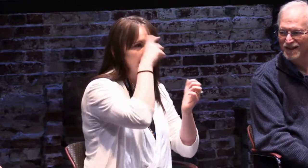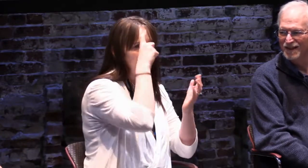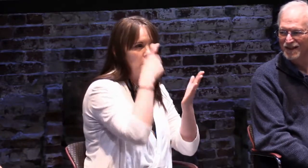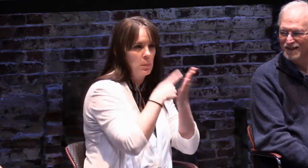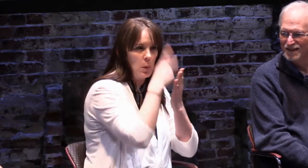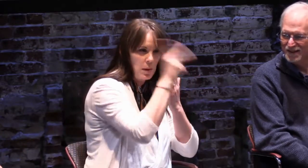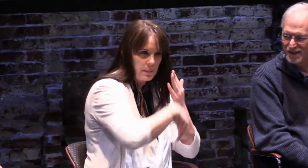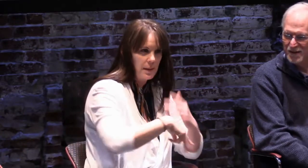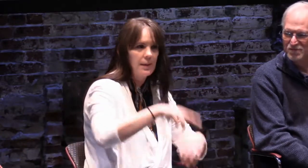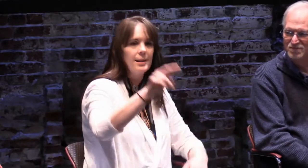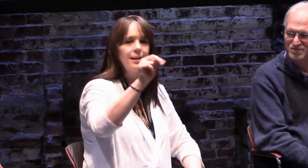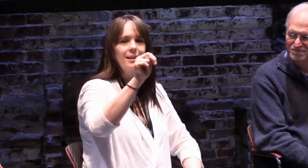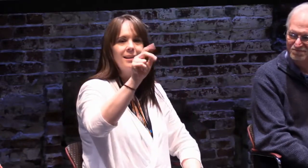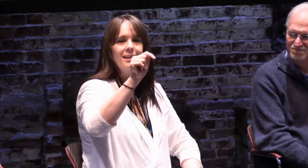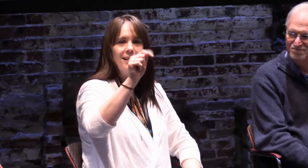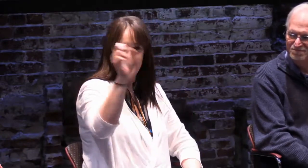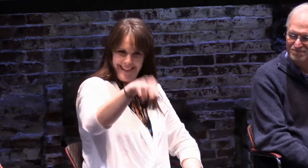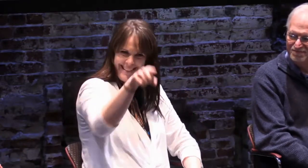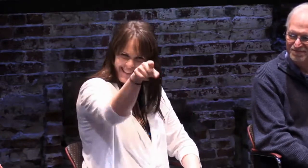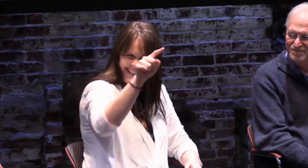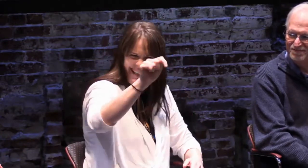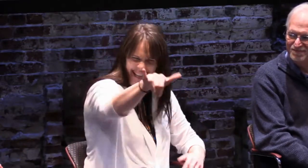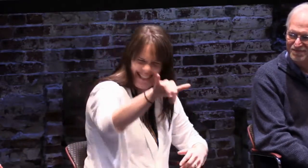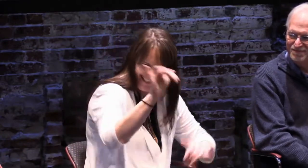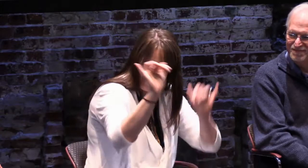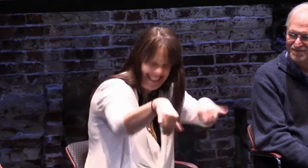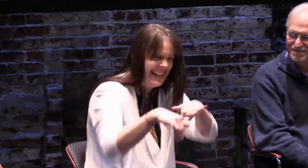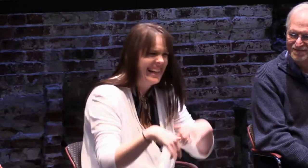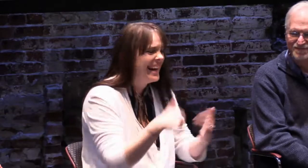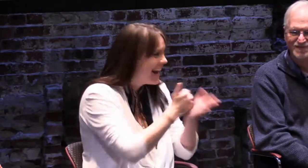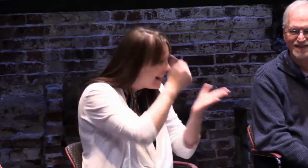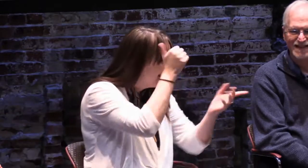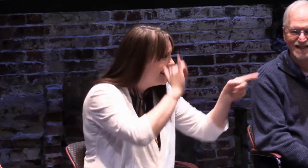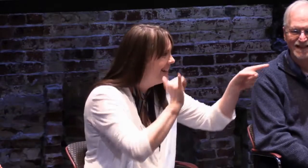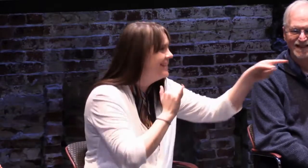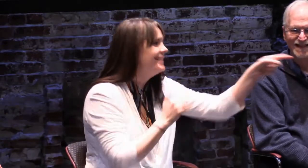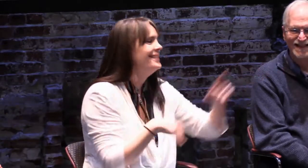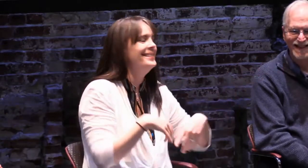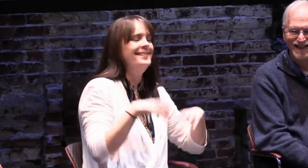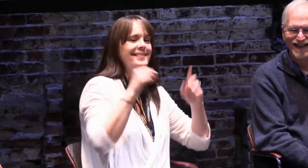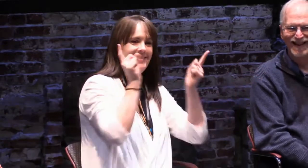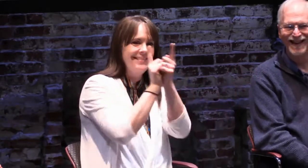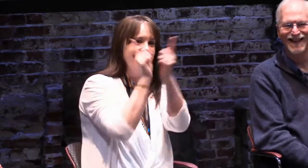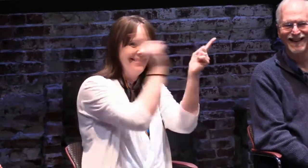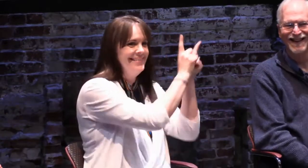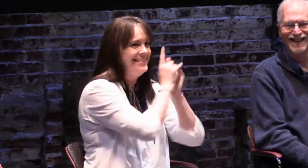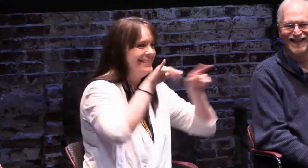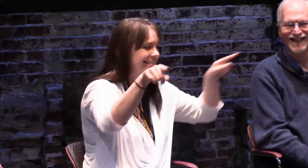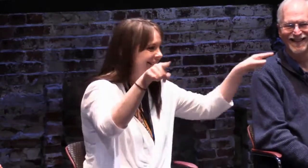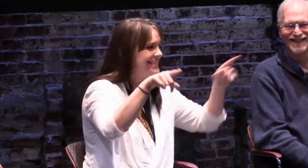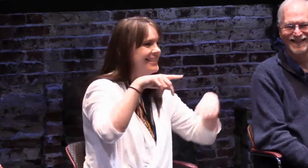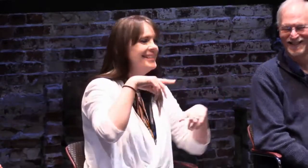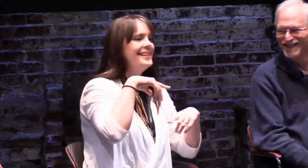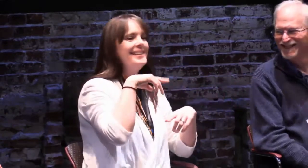that's when I was exposed to Deaf West Theatre, and NTD. Right, oh yeah some of you remember me of in my days in New York.